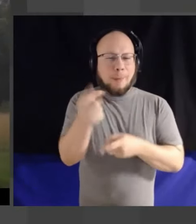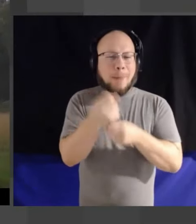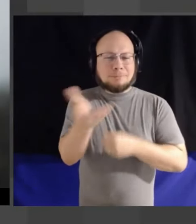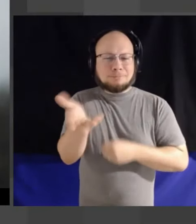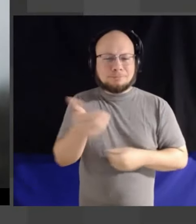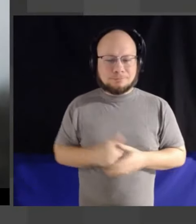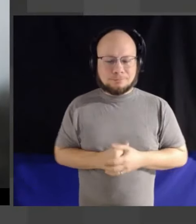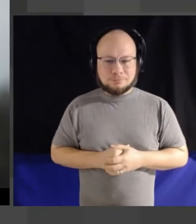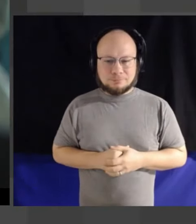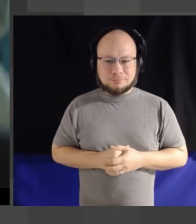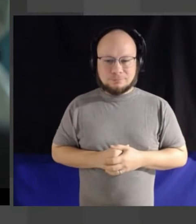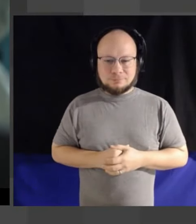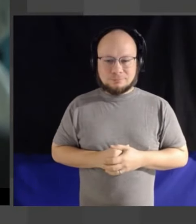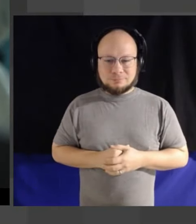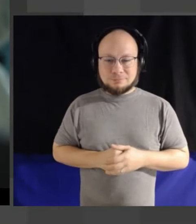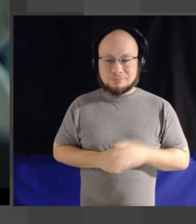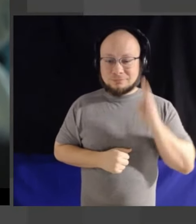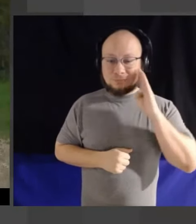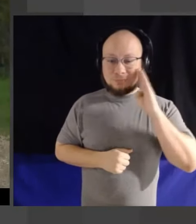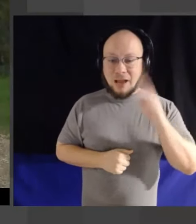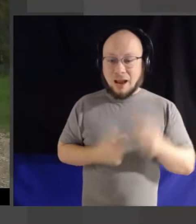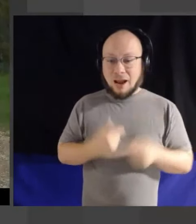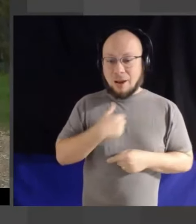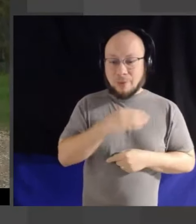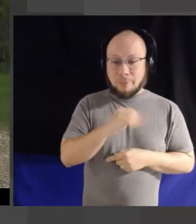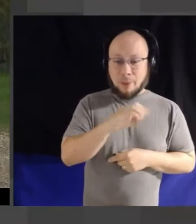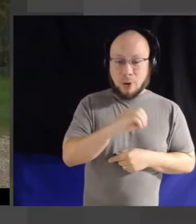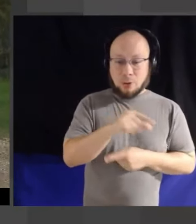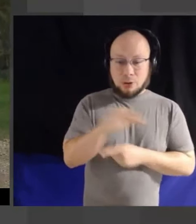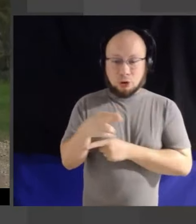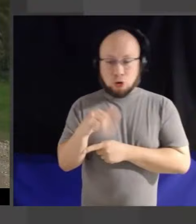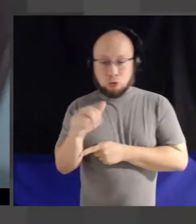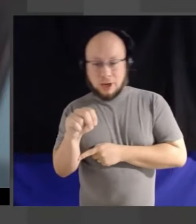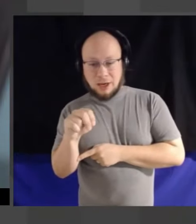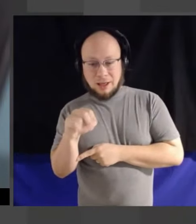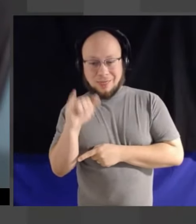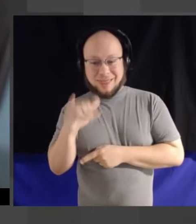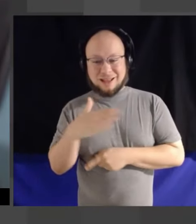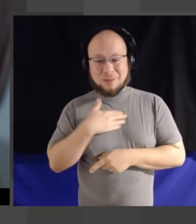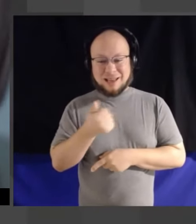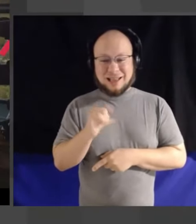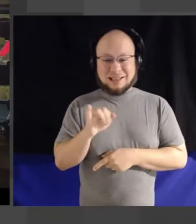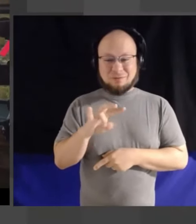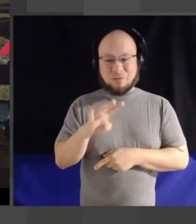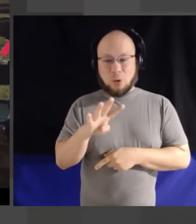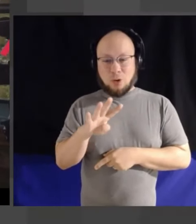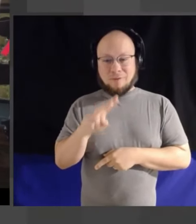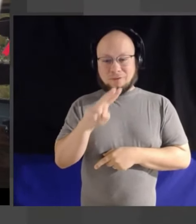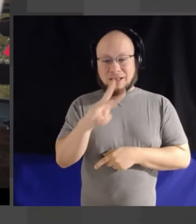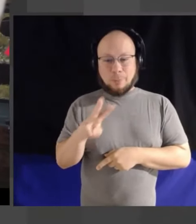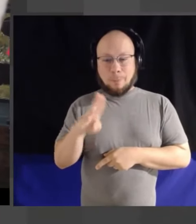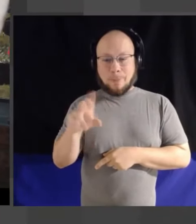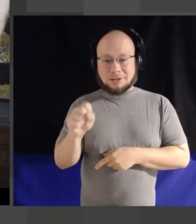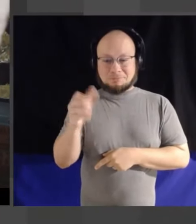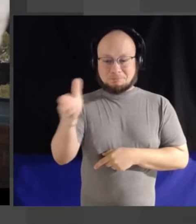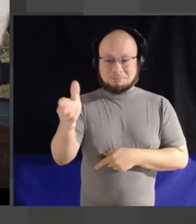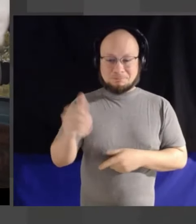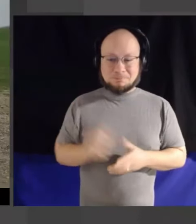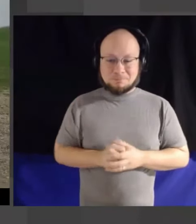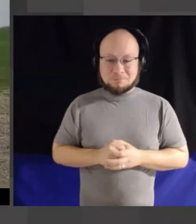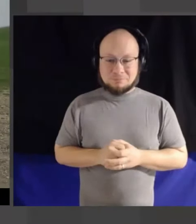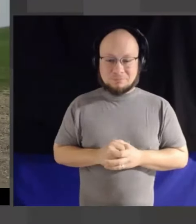THEY DISCOVERED.